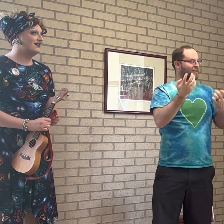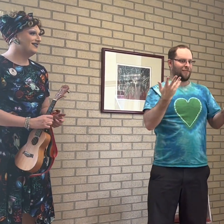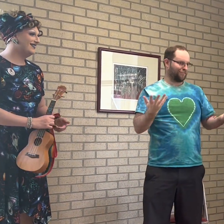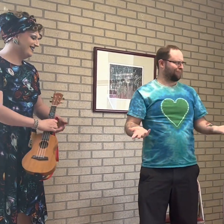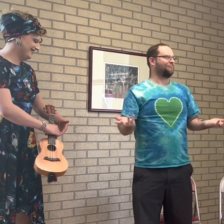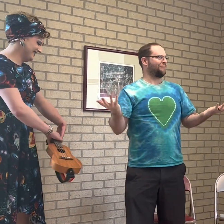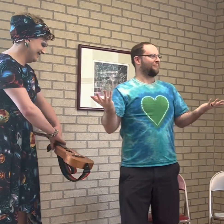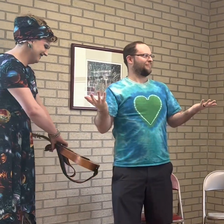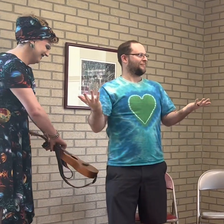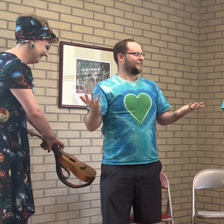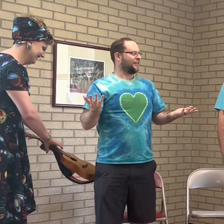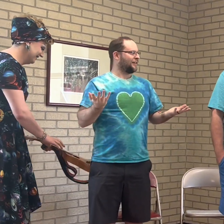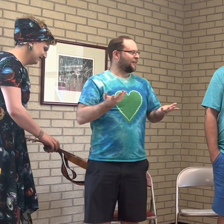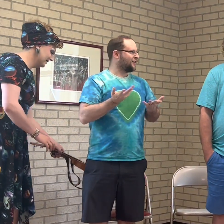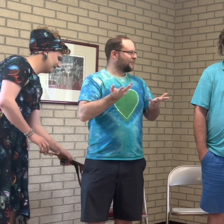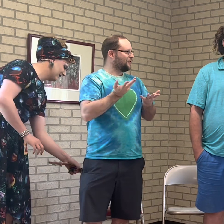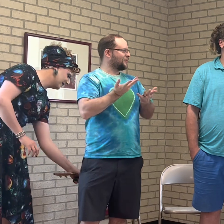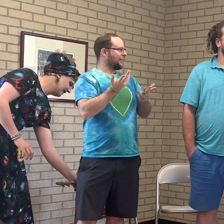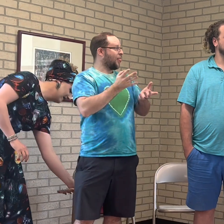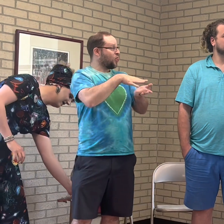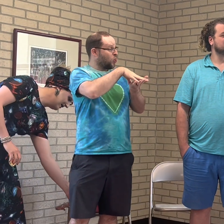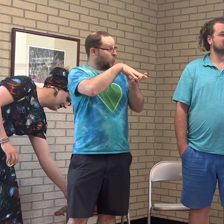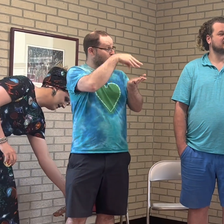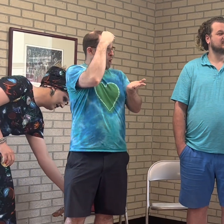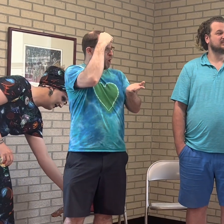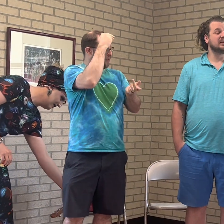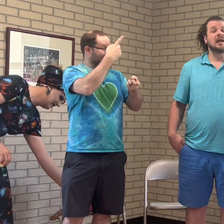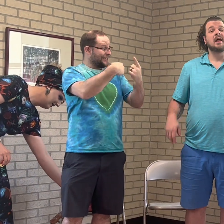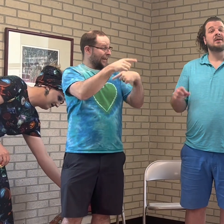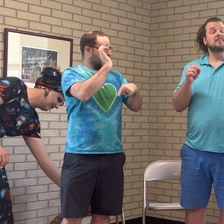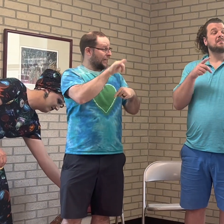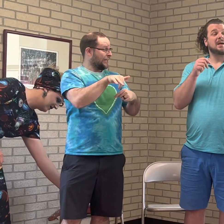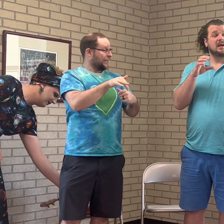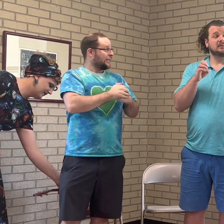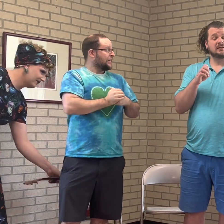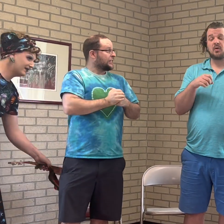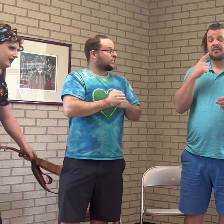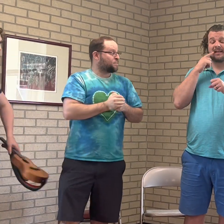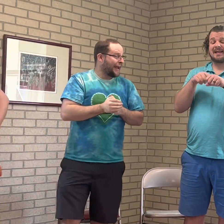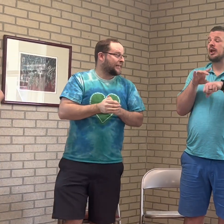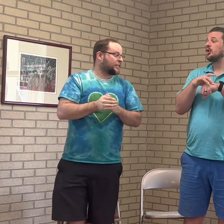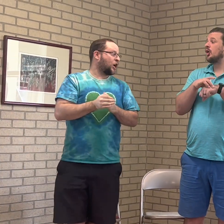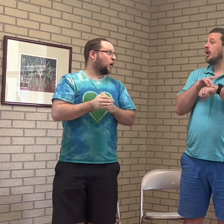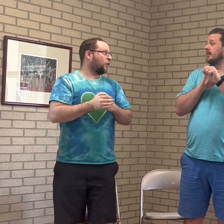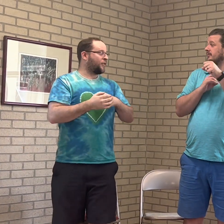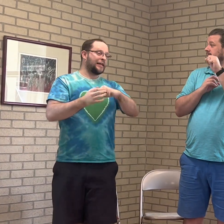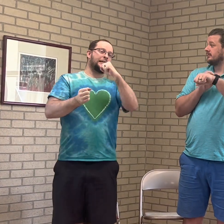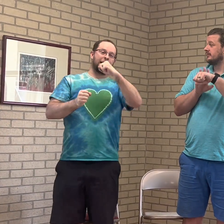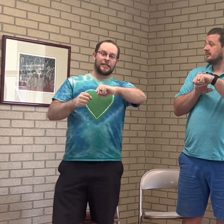{Laughter} Mr. Dixon: So can we learn the sign for space? Mr. Aaron & Mr. Zae: Yeah, so this is going